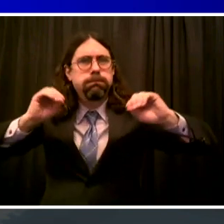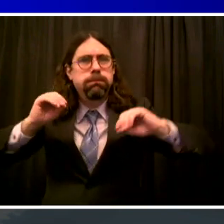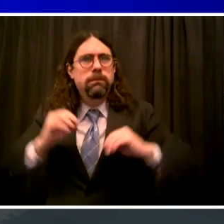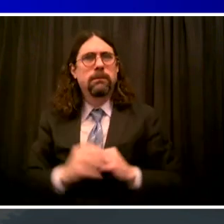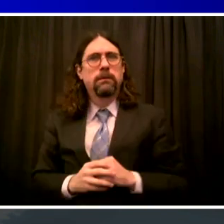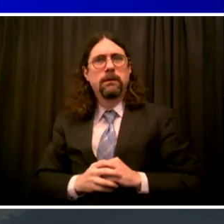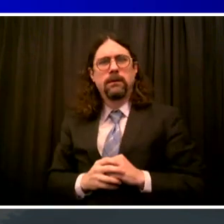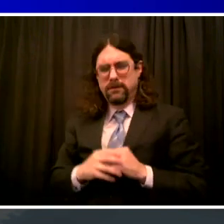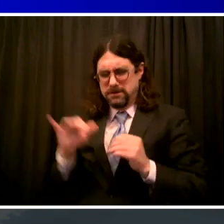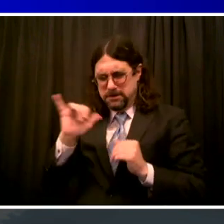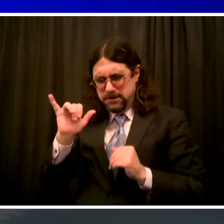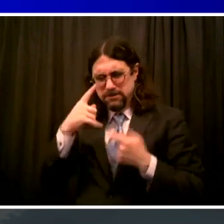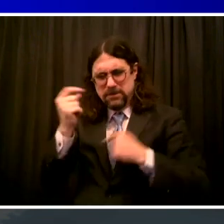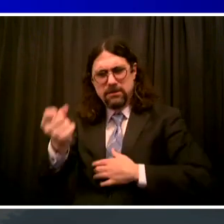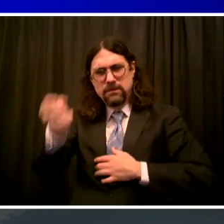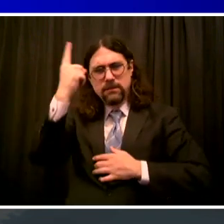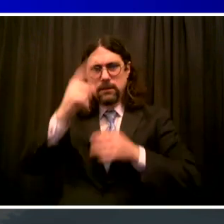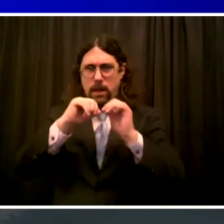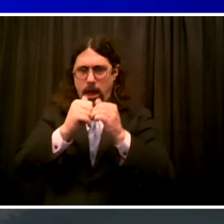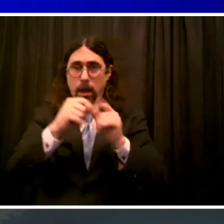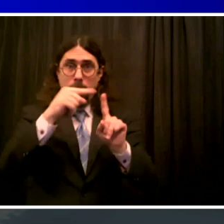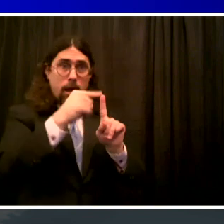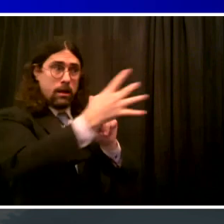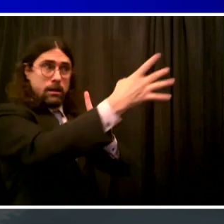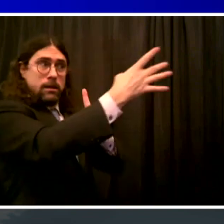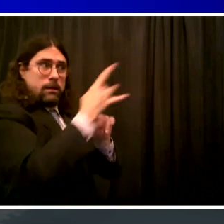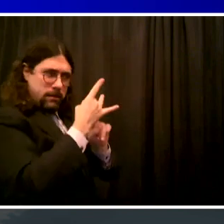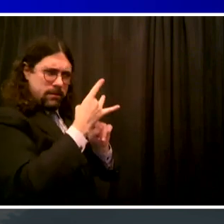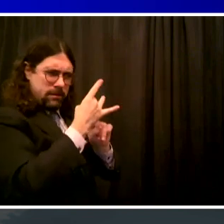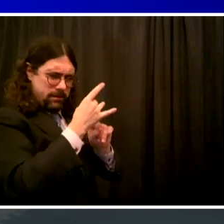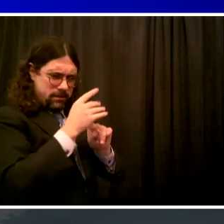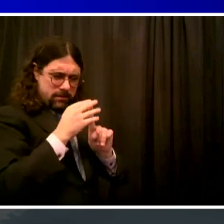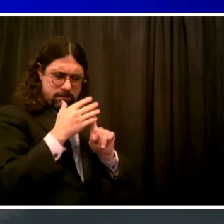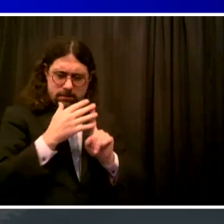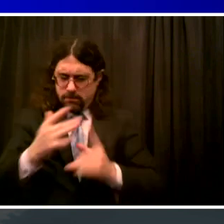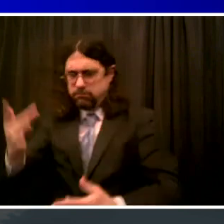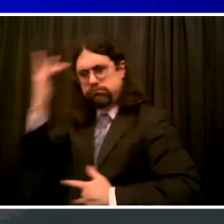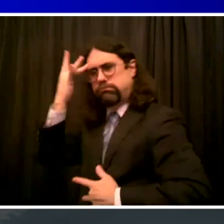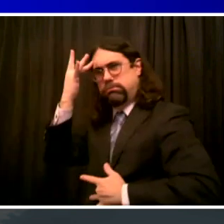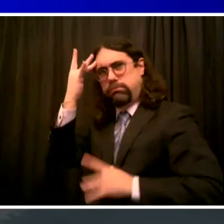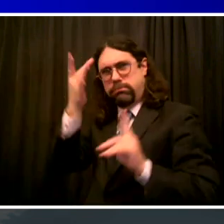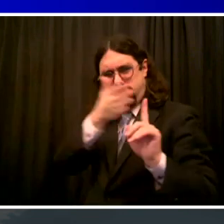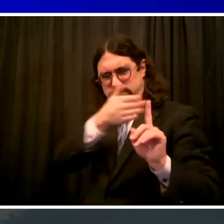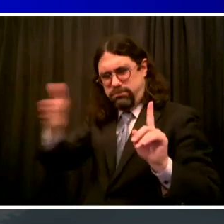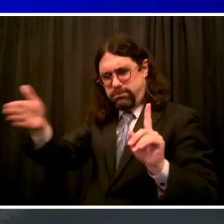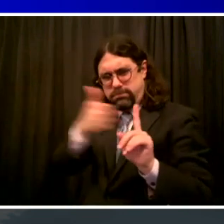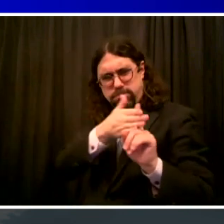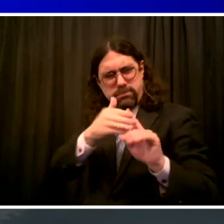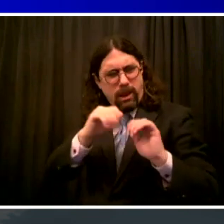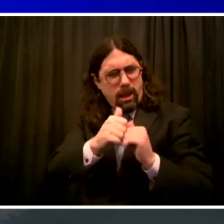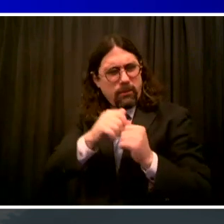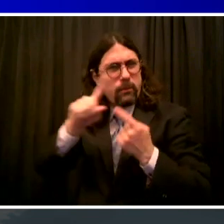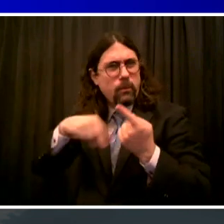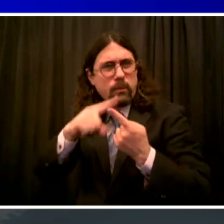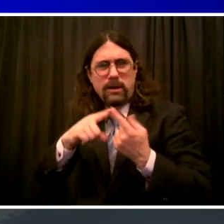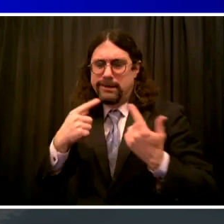HOW LONG DOES IT TAKE FOR THIS SYNDROME TO MANIFEST IN A CHILD? WHAT'S THE TIME FRAME, SO THAT WE KNOW HAWTE W'RE